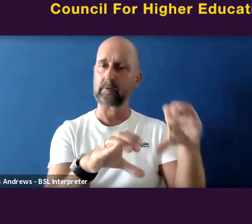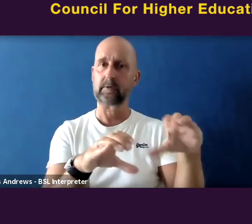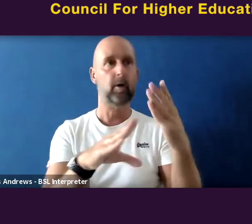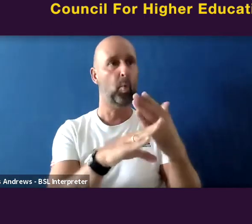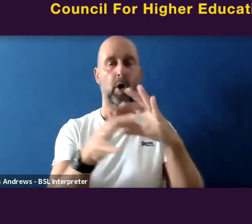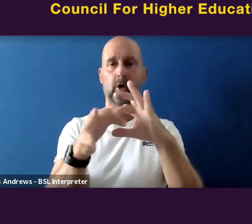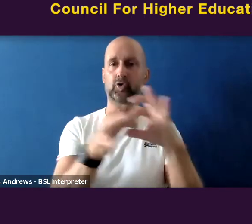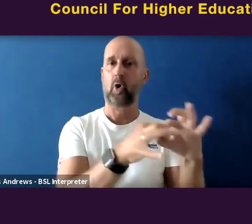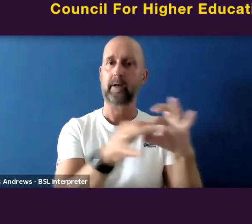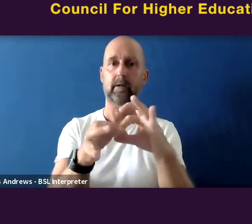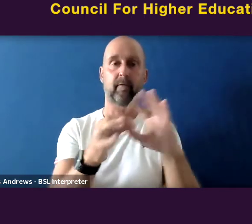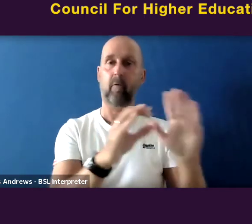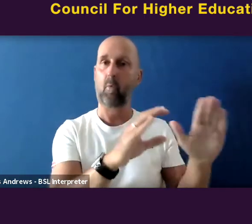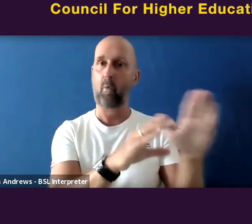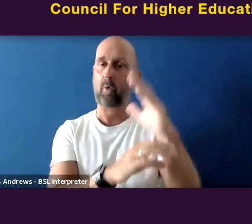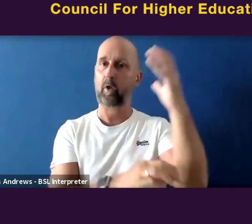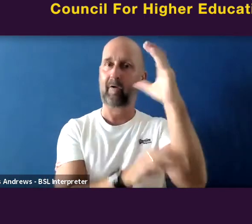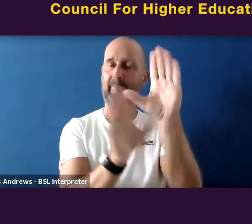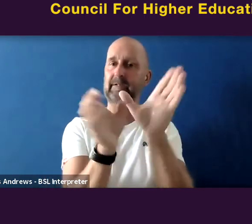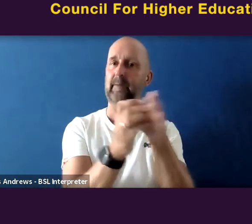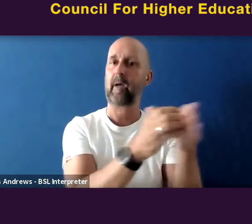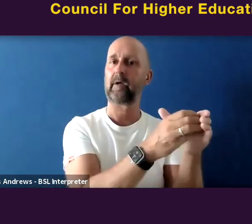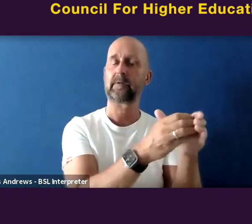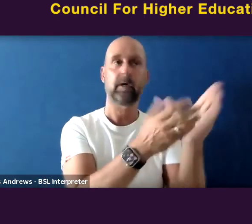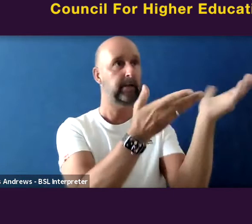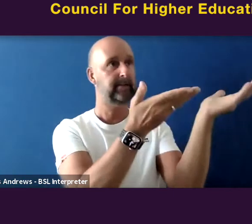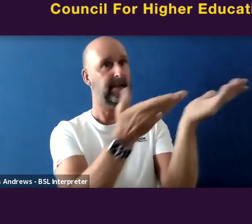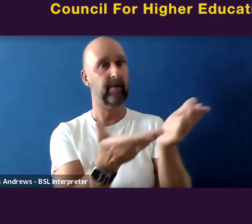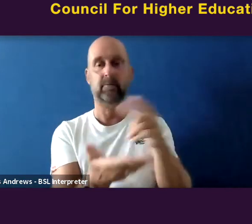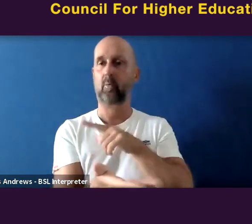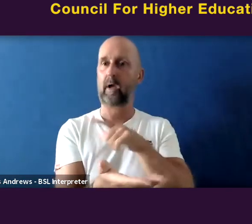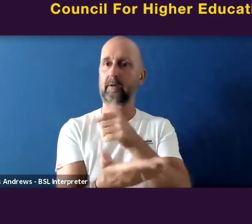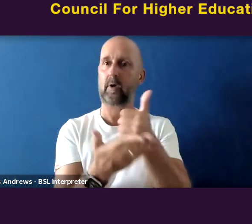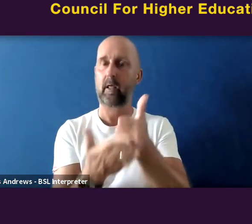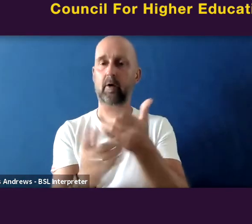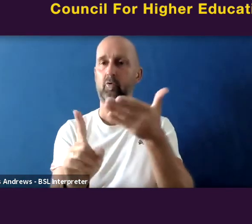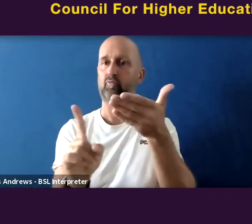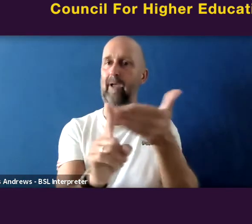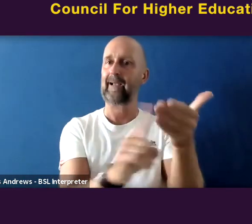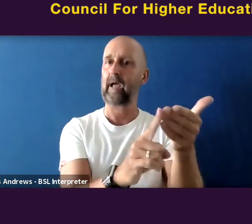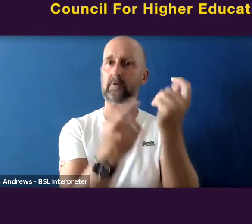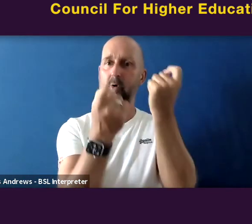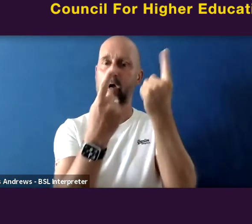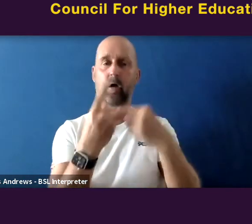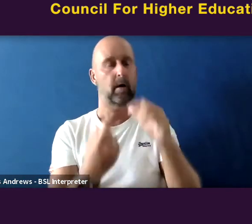across Government and deliver us the understanding and recognition of our vital contribution